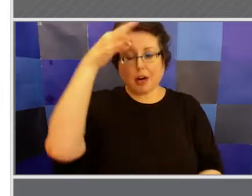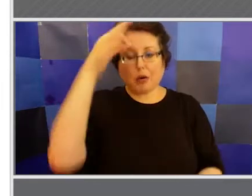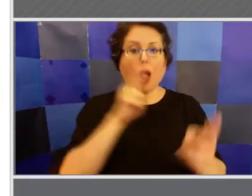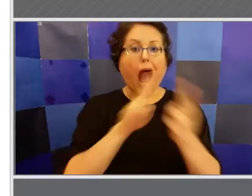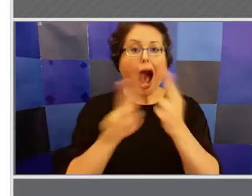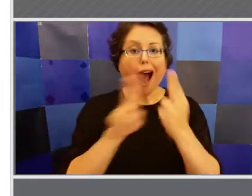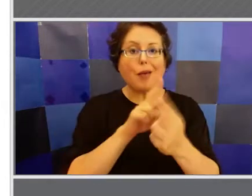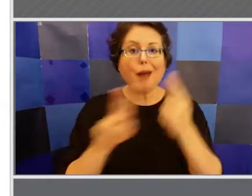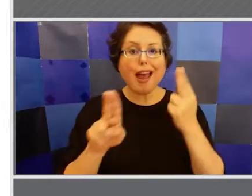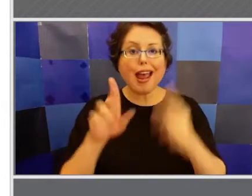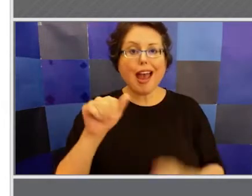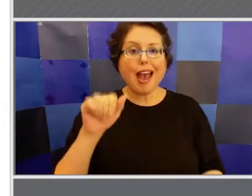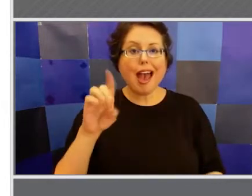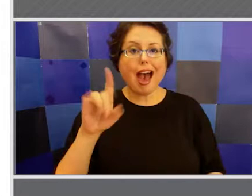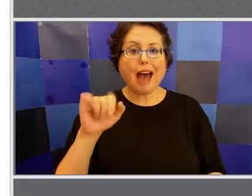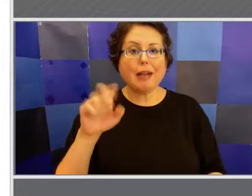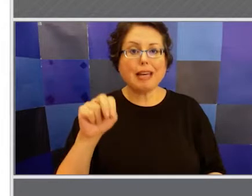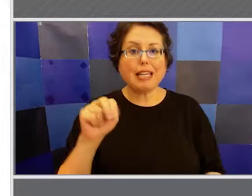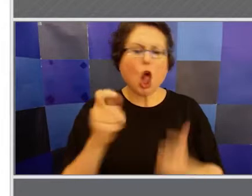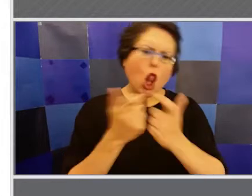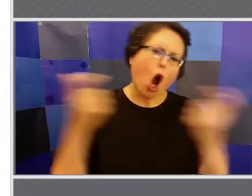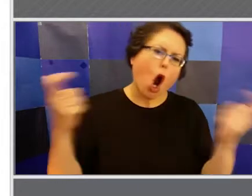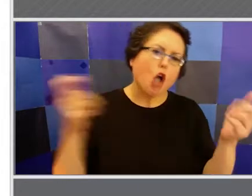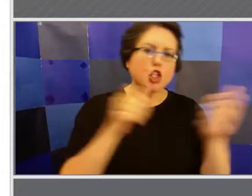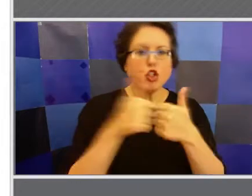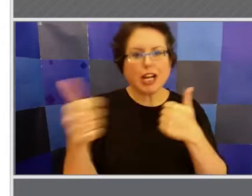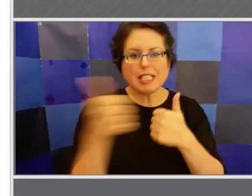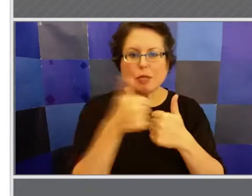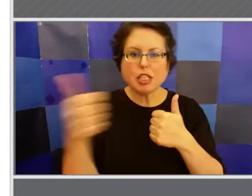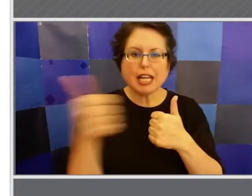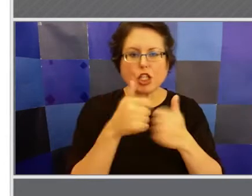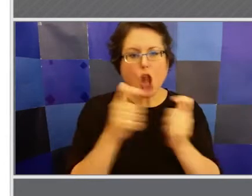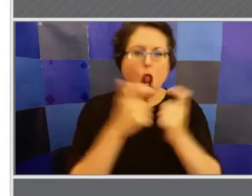support large transportation and large infrastructure improvement projects